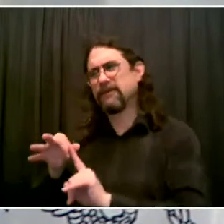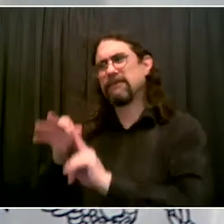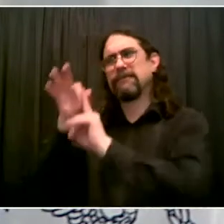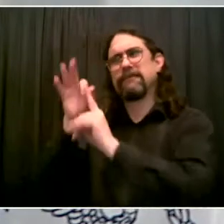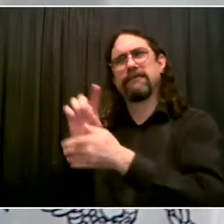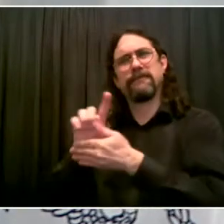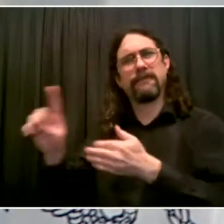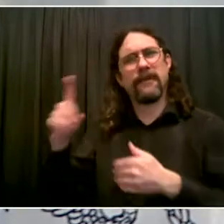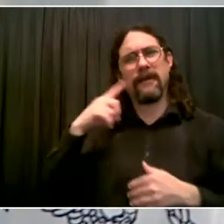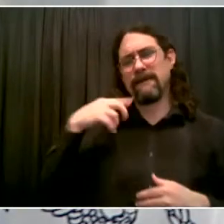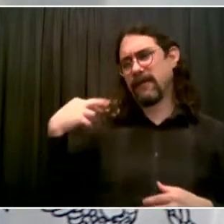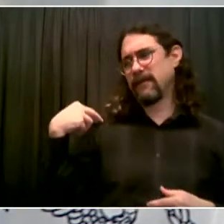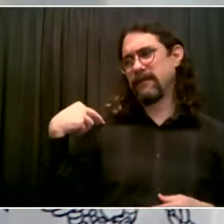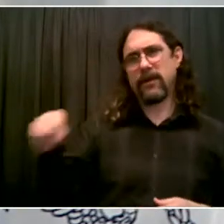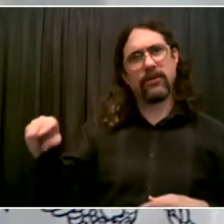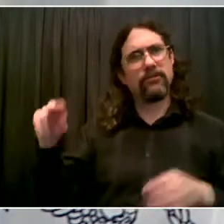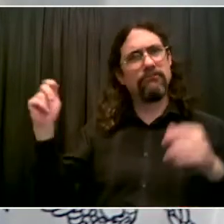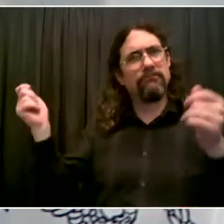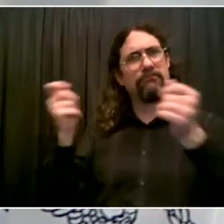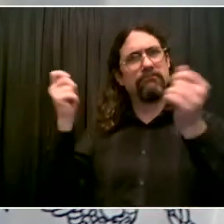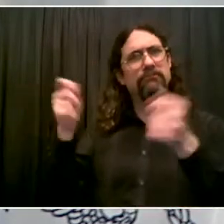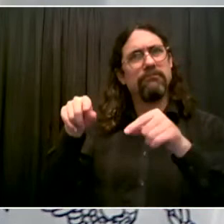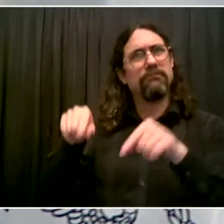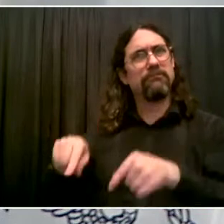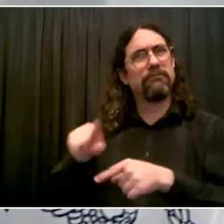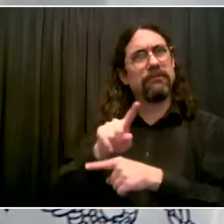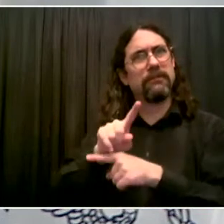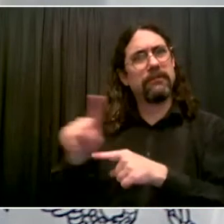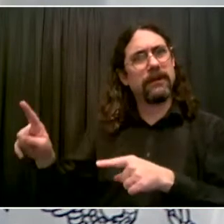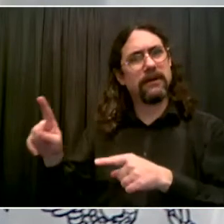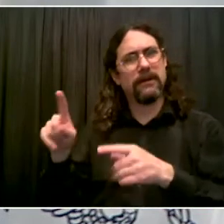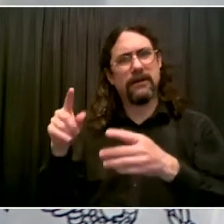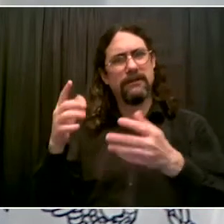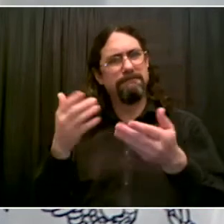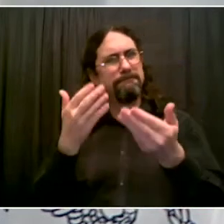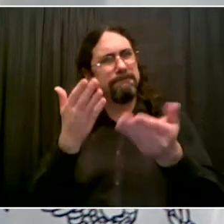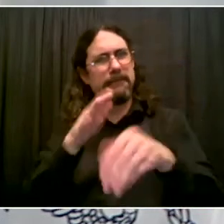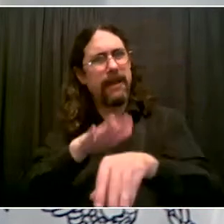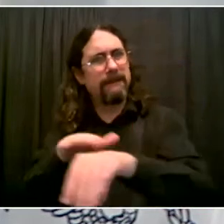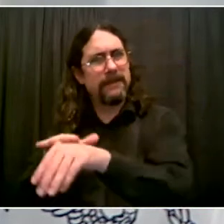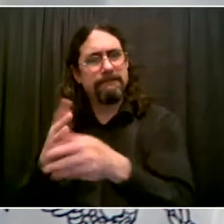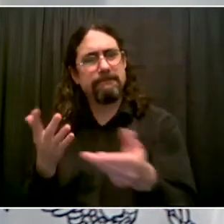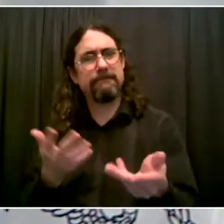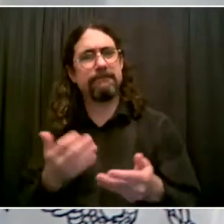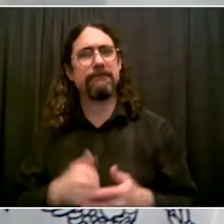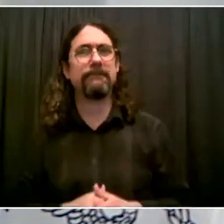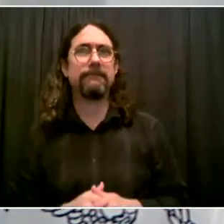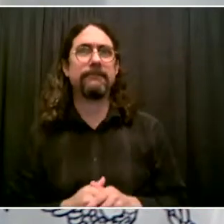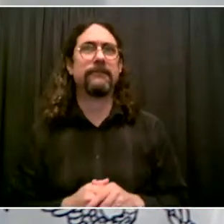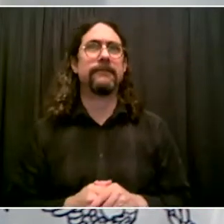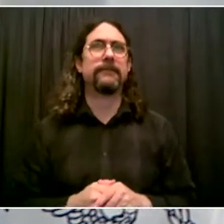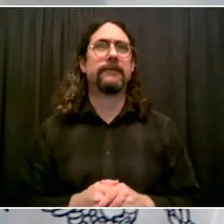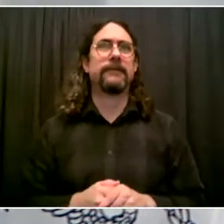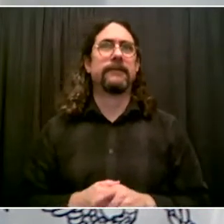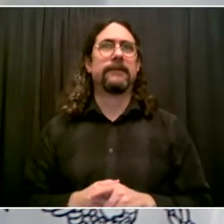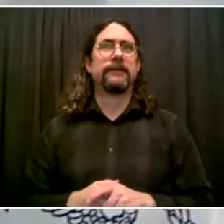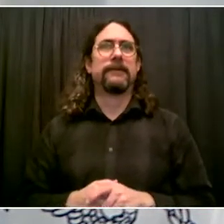HAVE MORE CASES AFTER THIS WEEK. WHAT'S YOUR